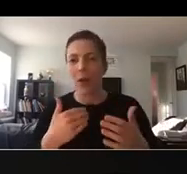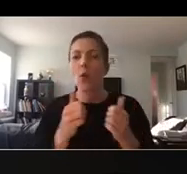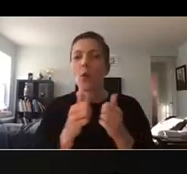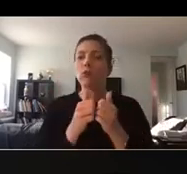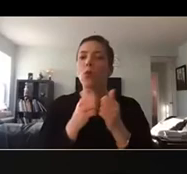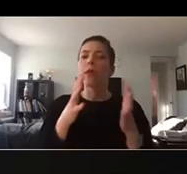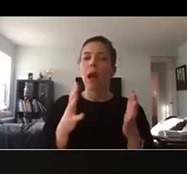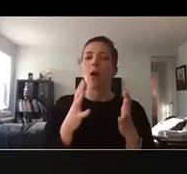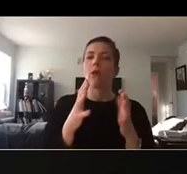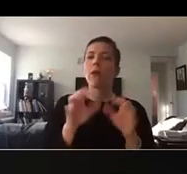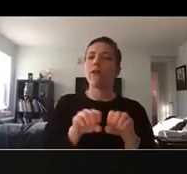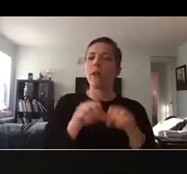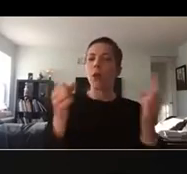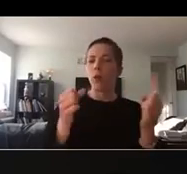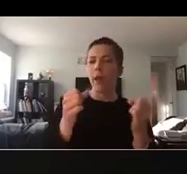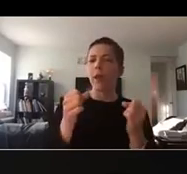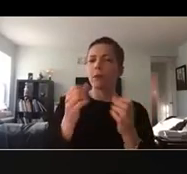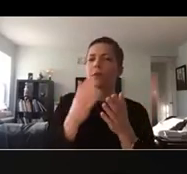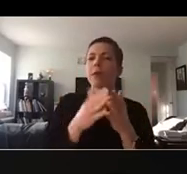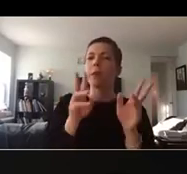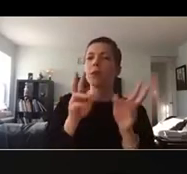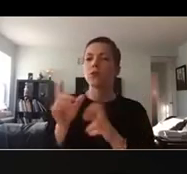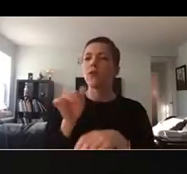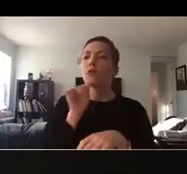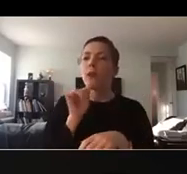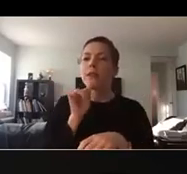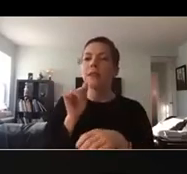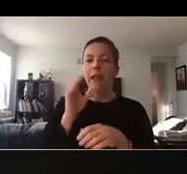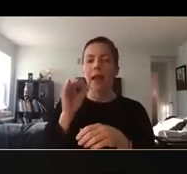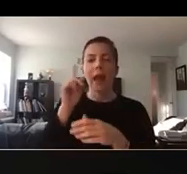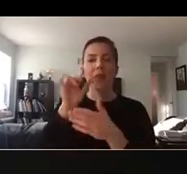to me necessarily would be without violating some of the issues of privacy that